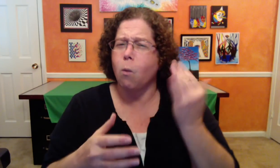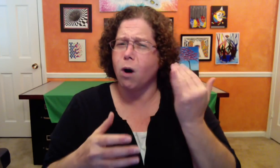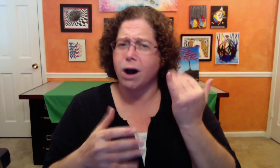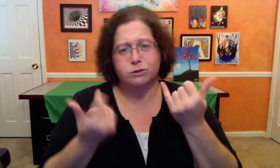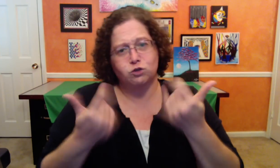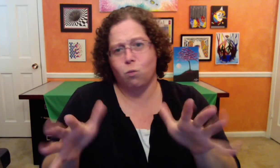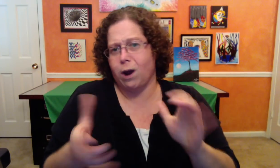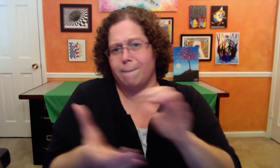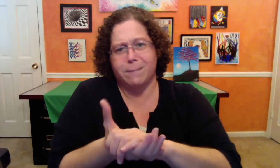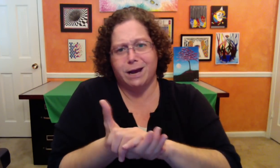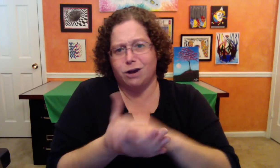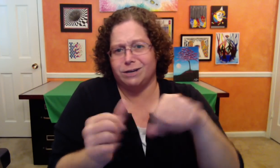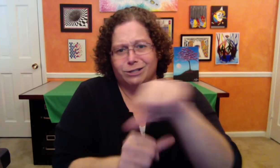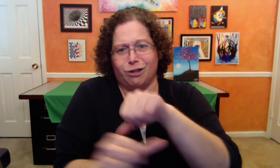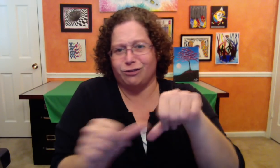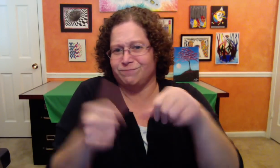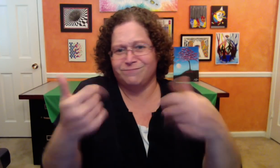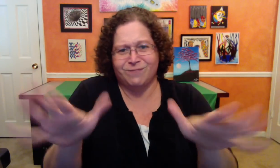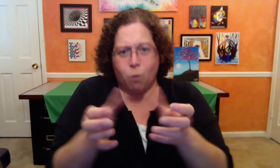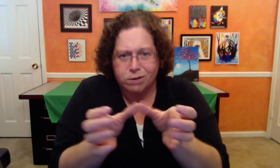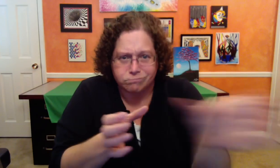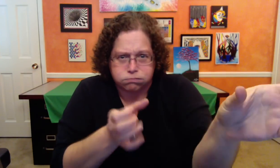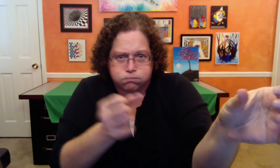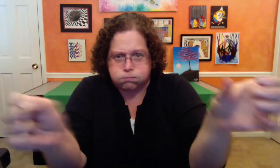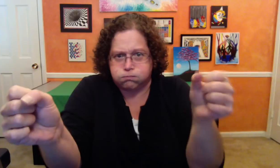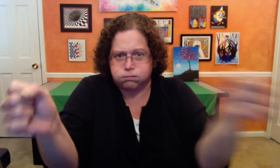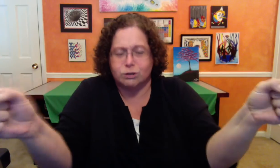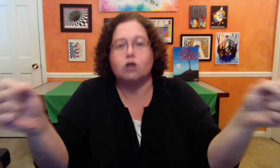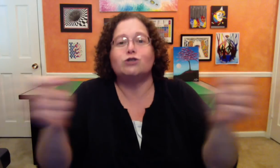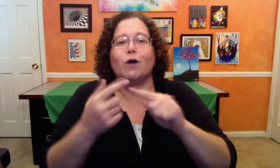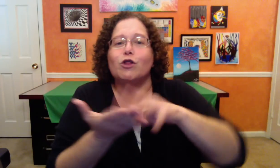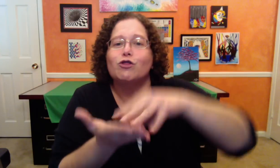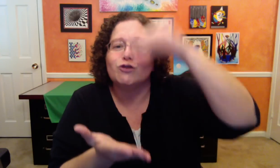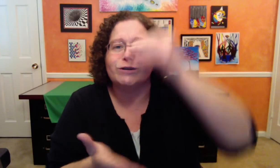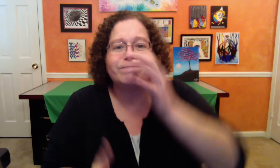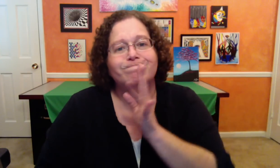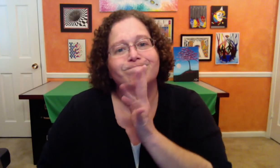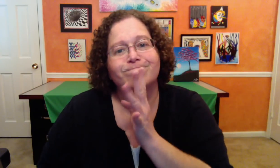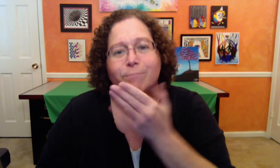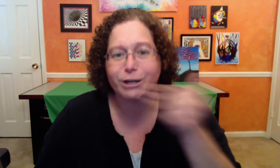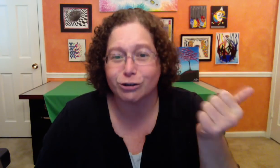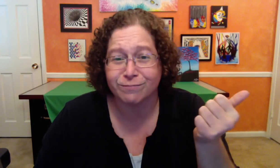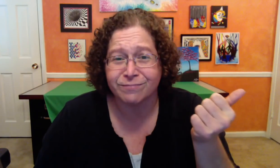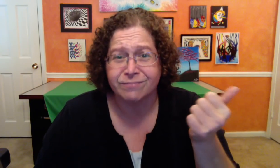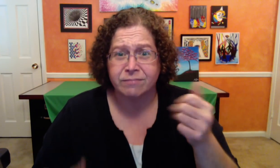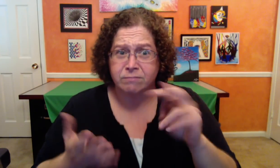because Bell does not want us to get married to each other. He rather to pull us apart and isolate us so that they can learn to speak better.